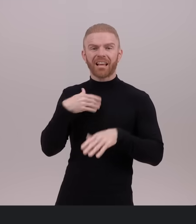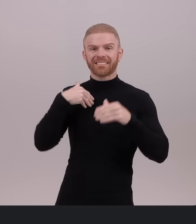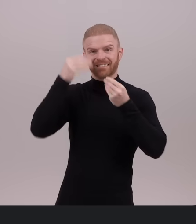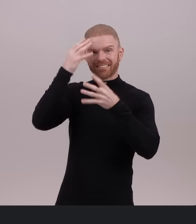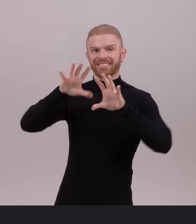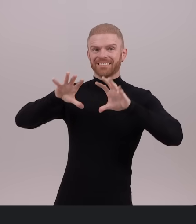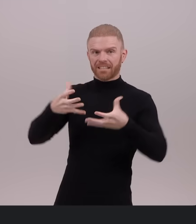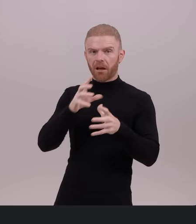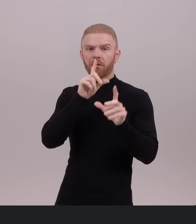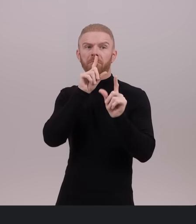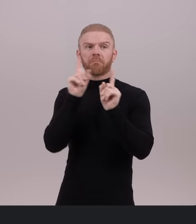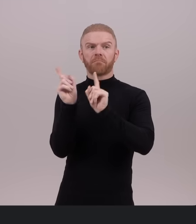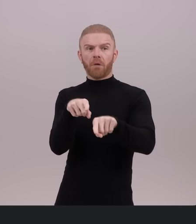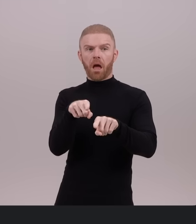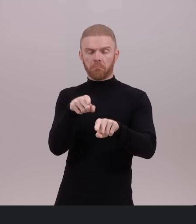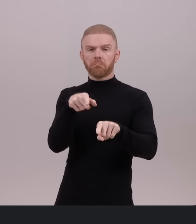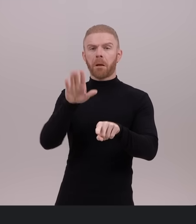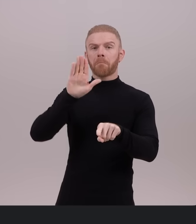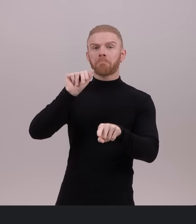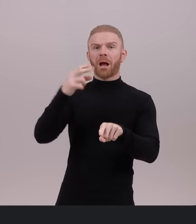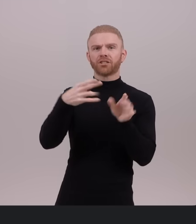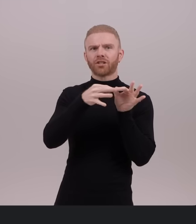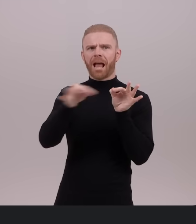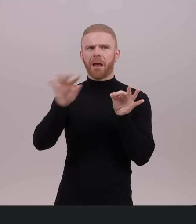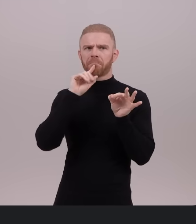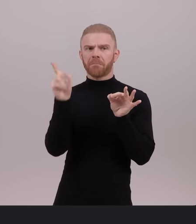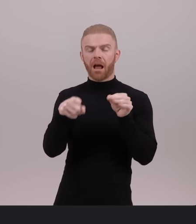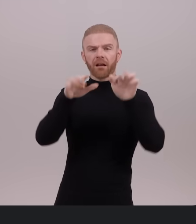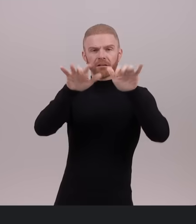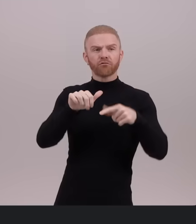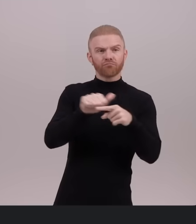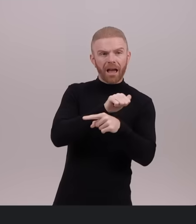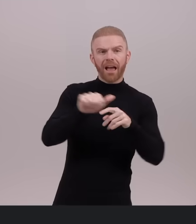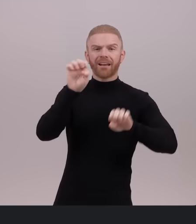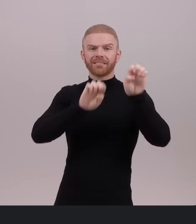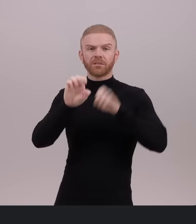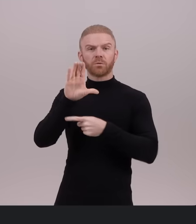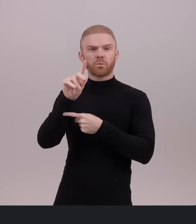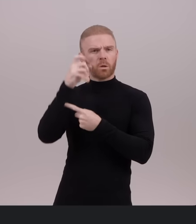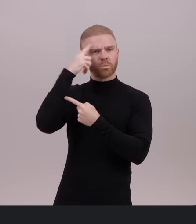write the training and eval code for doing a LoRA fine-tuning over this dataset, as well as the code